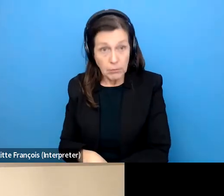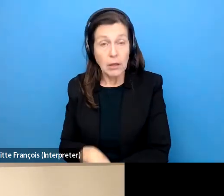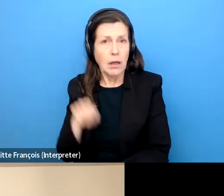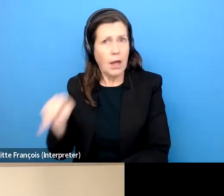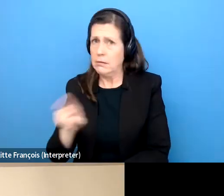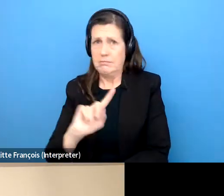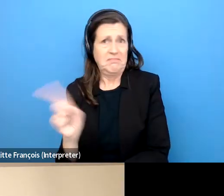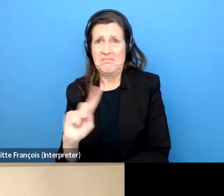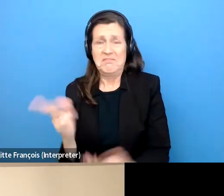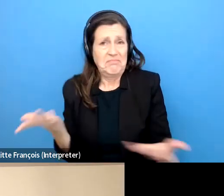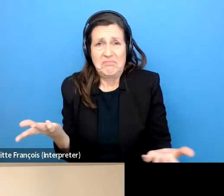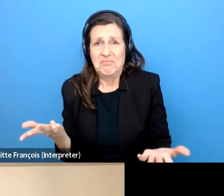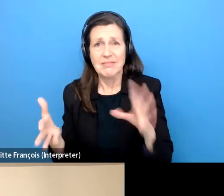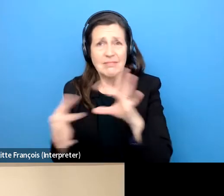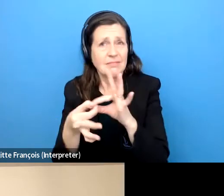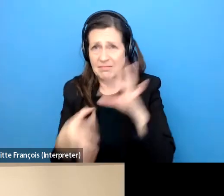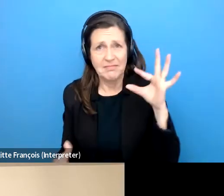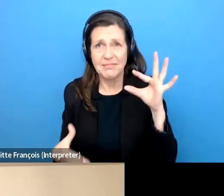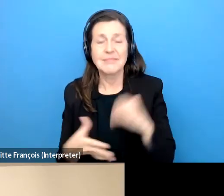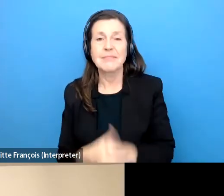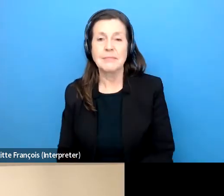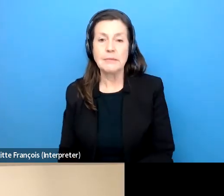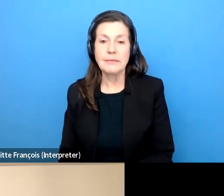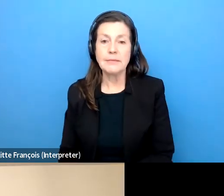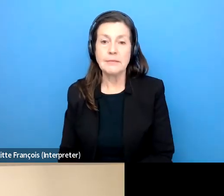These provisions are important for disabled women